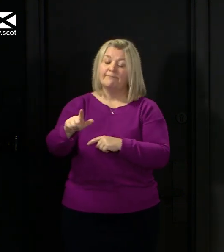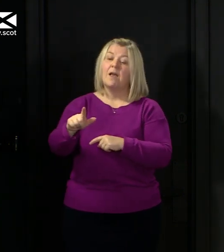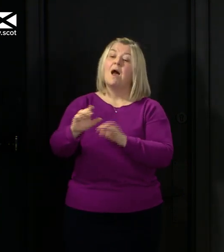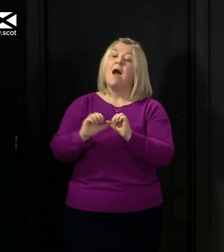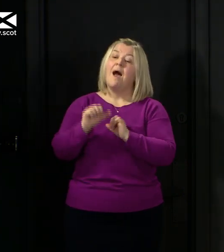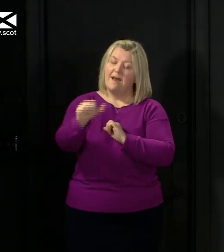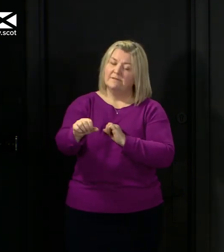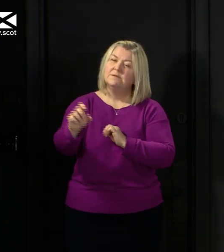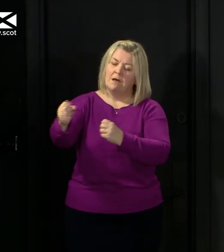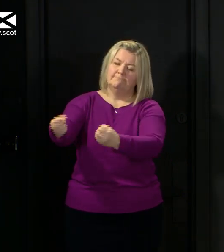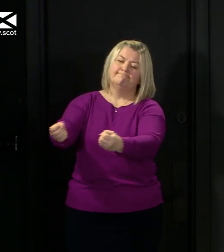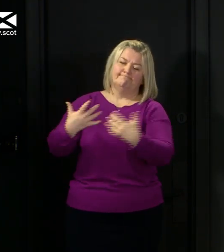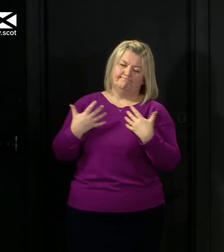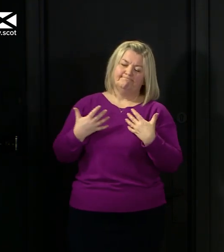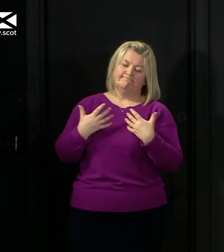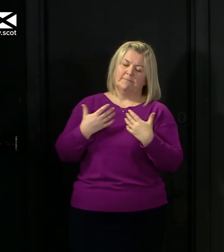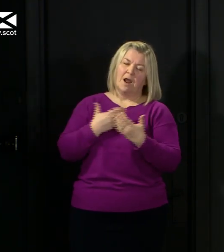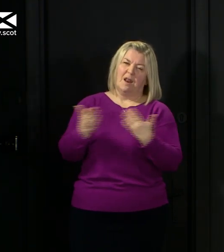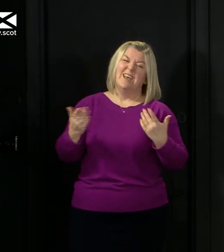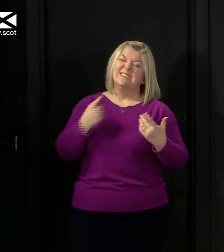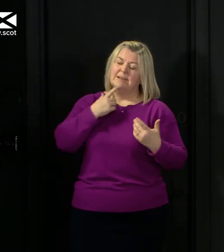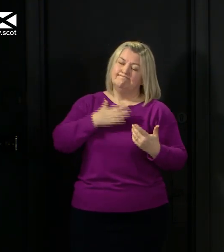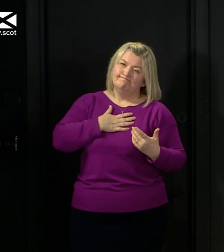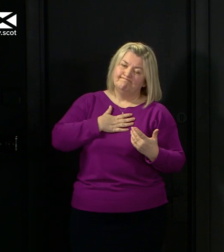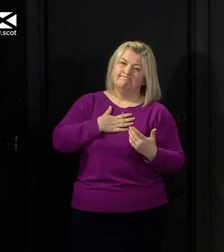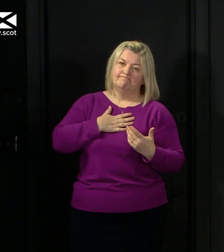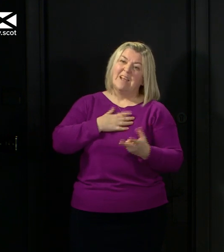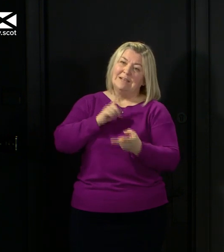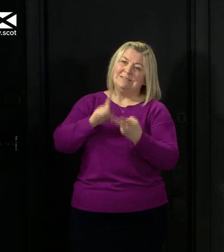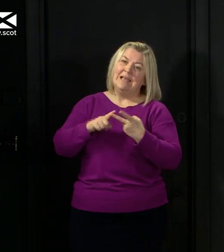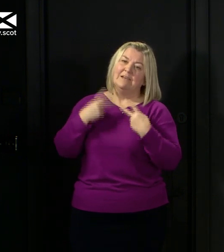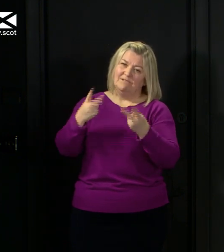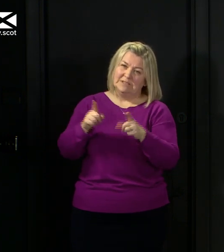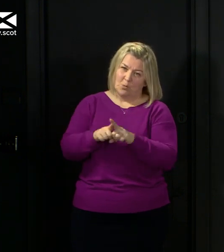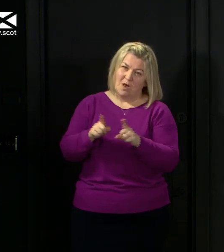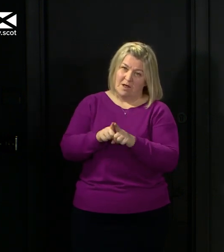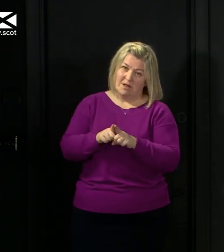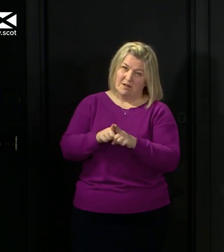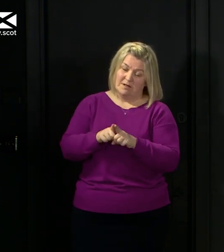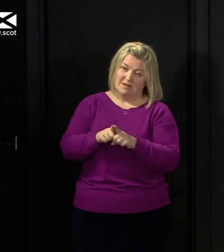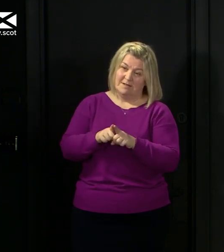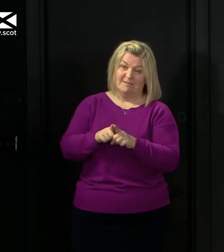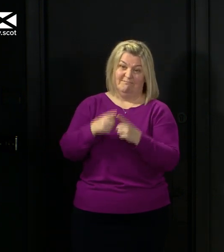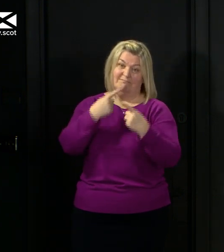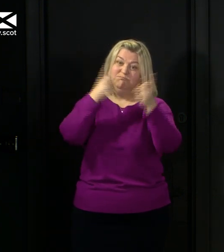had been a second visit and of course made that clear at the briefing yesterday. So that's